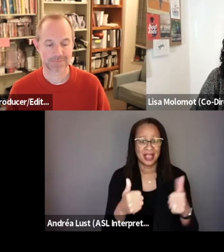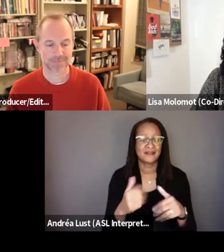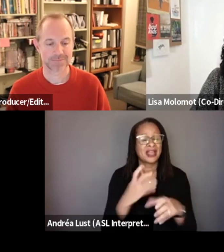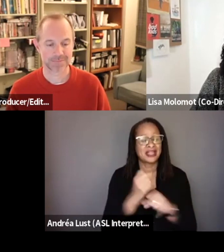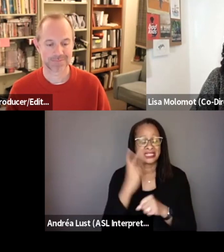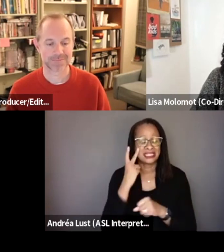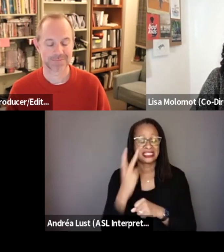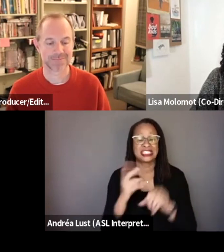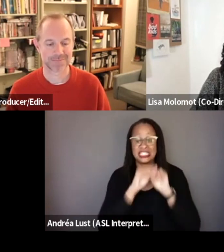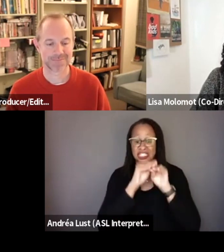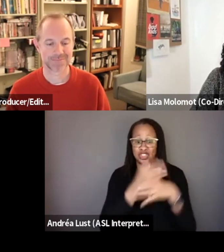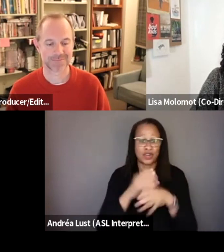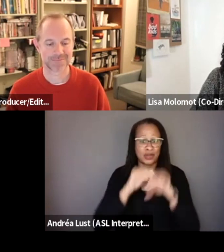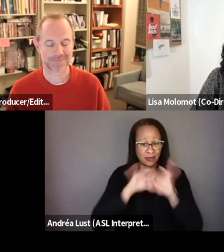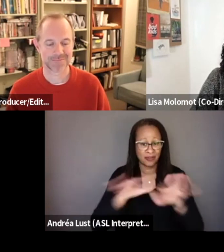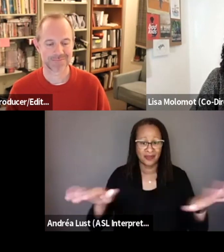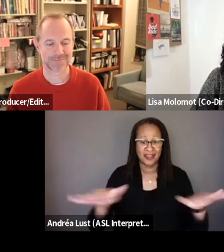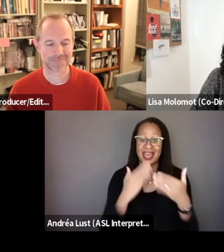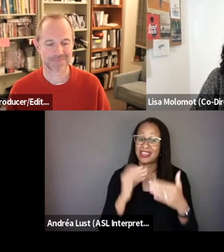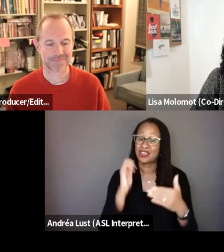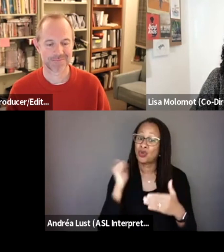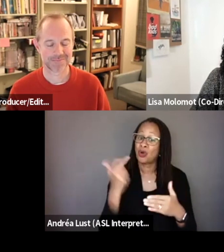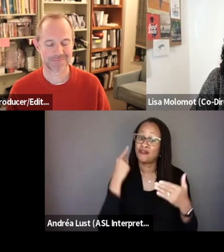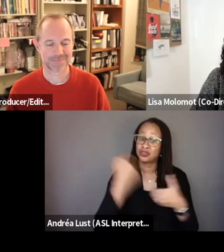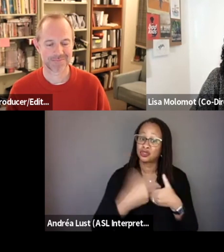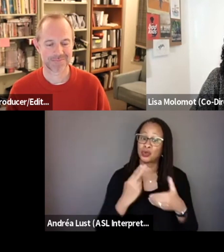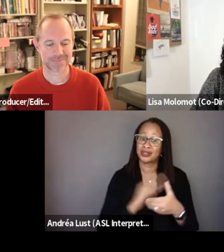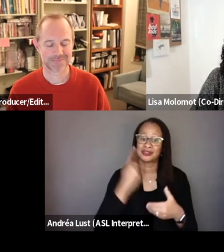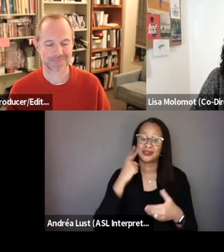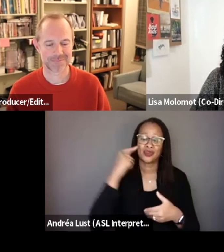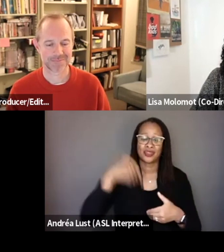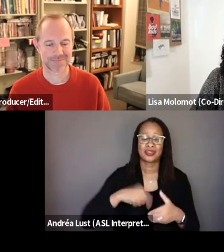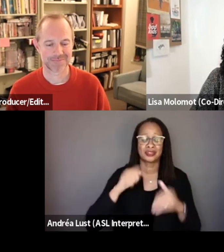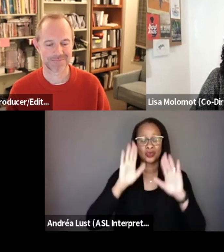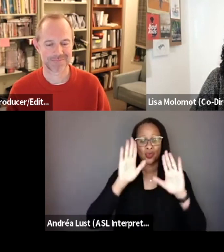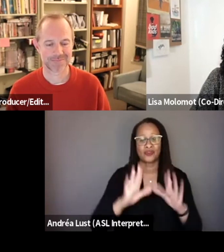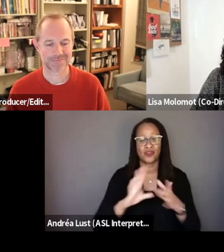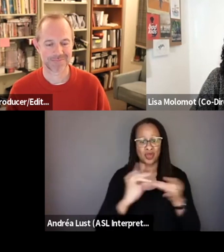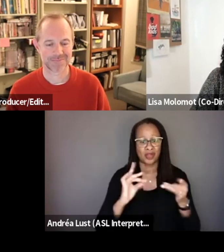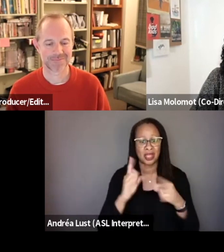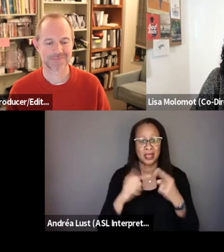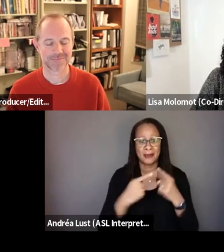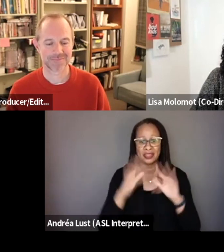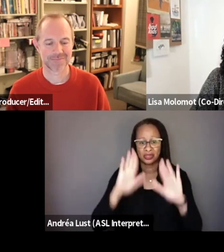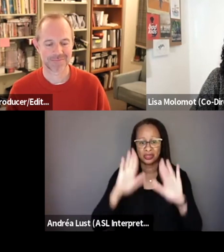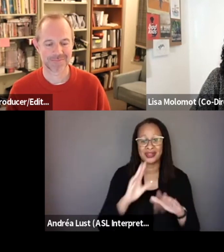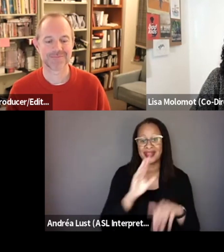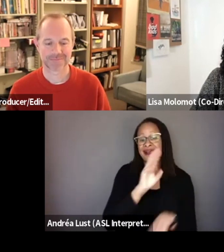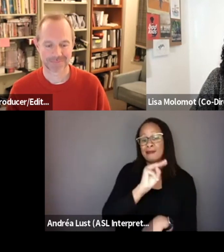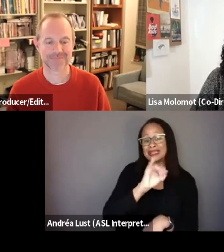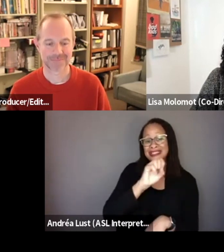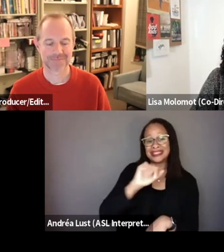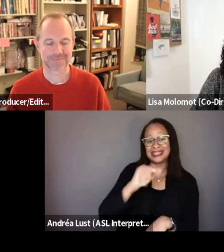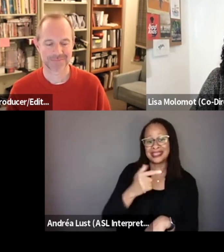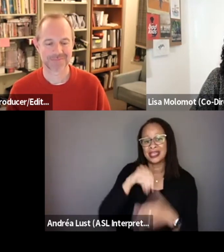And so thank you everyone for joining us for this conversation about this wonderful film, "Missing in Brooks County". So goodnight everyone.